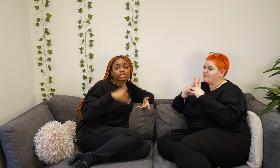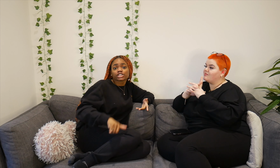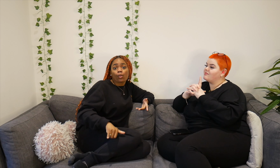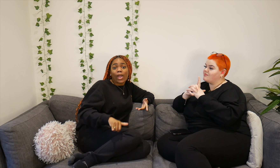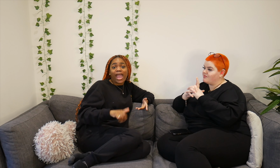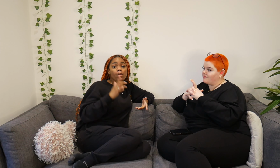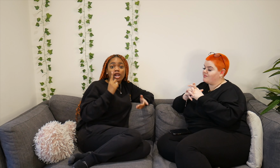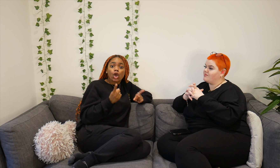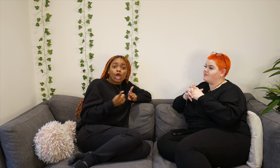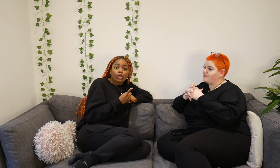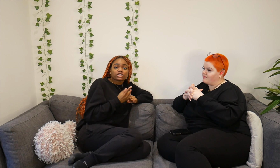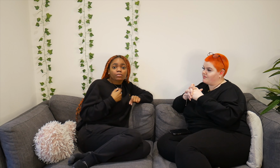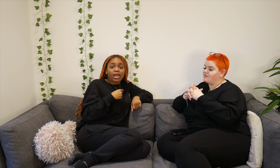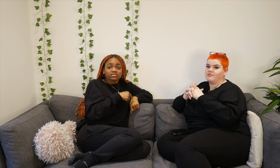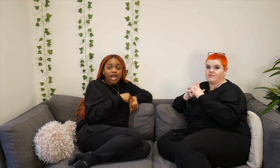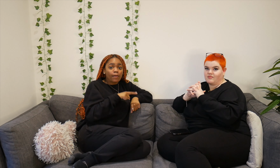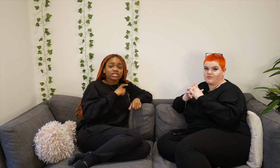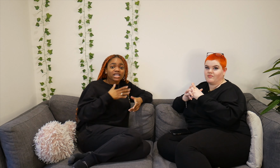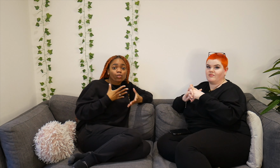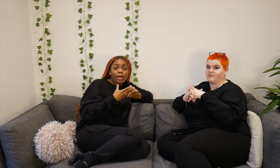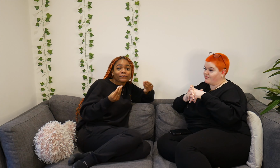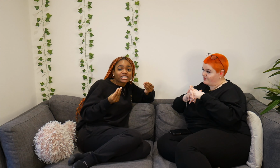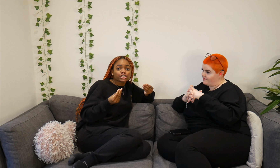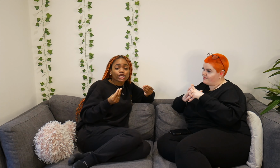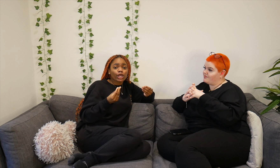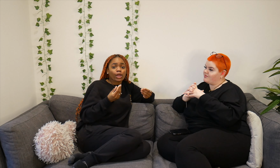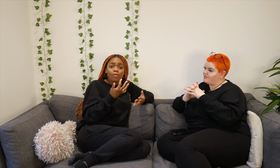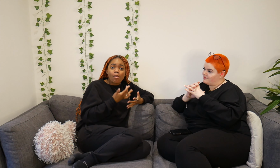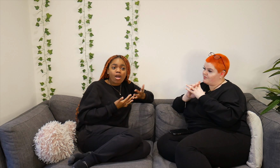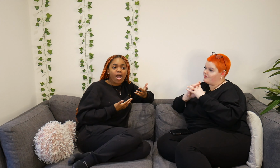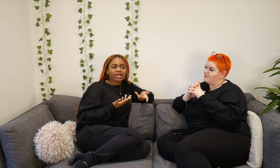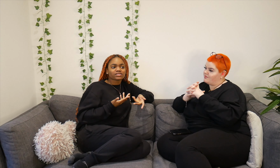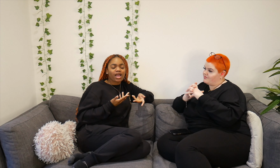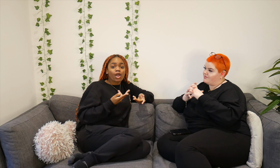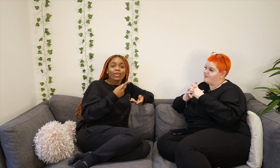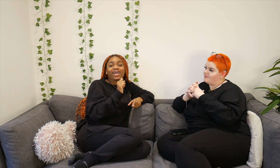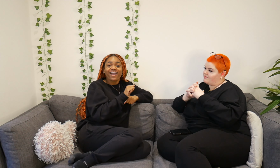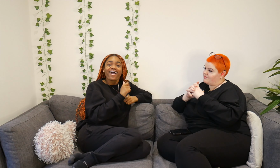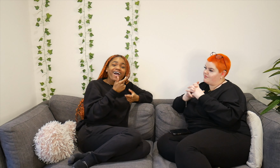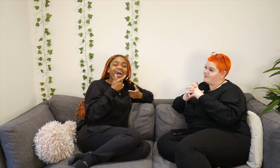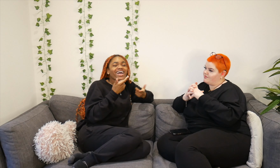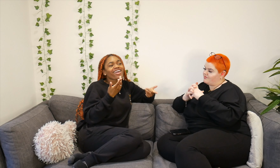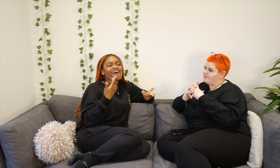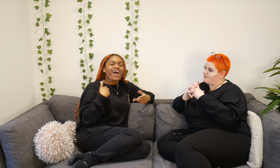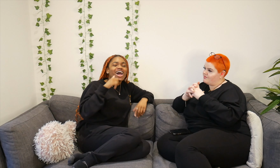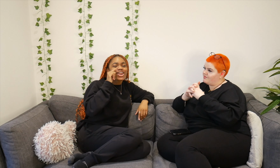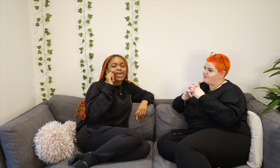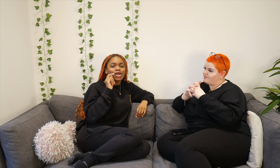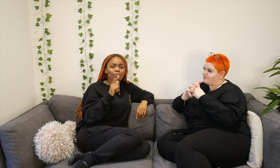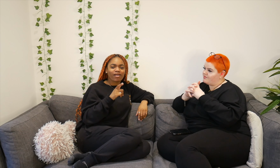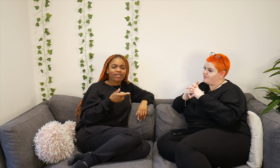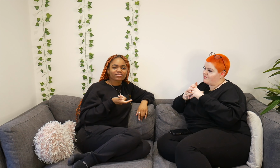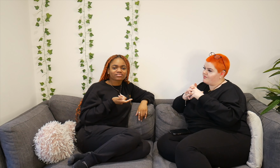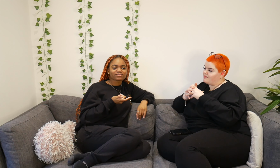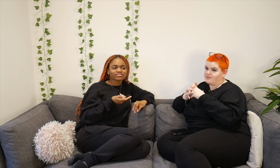but I put it away closer to my appointment time because I don't want to miss out’, blah blah. I'm always, you know, kekeing about it but,